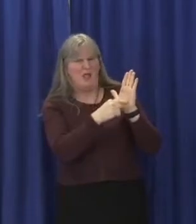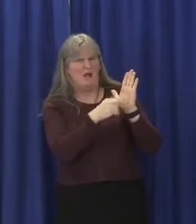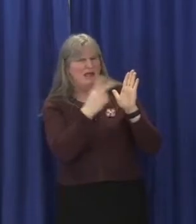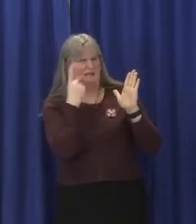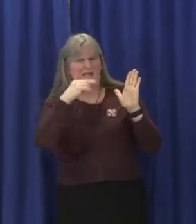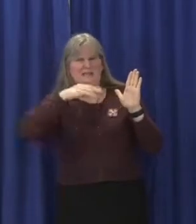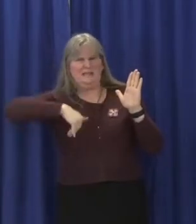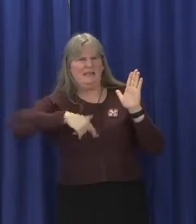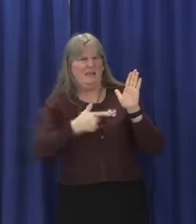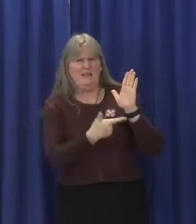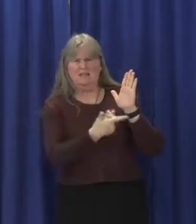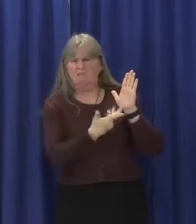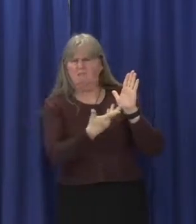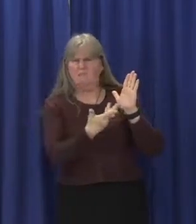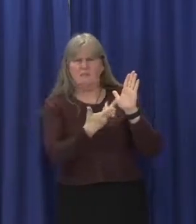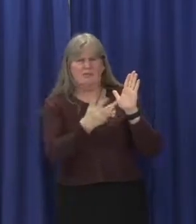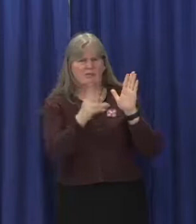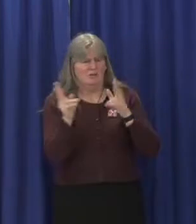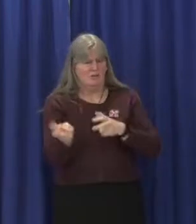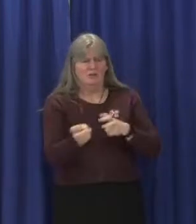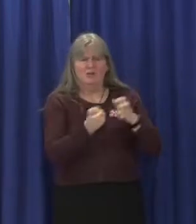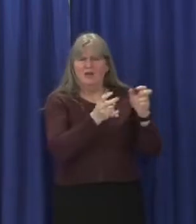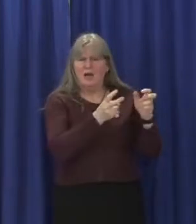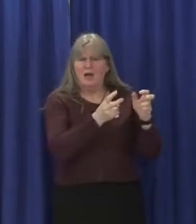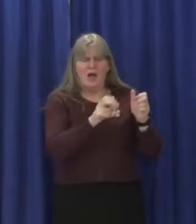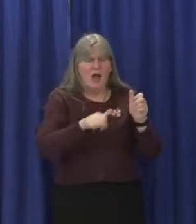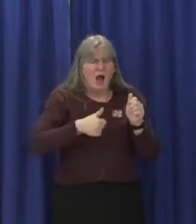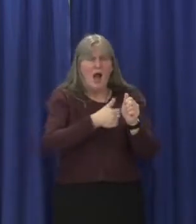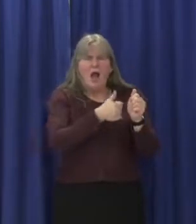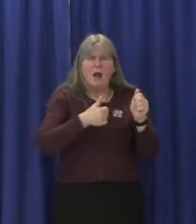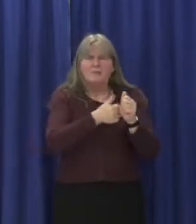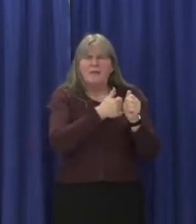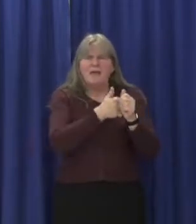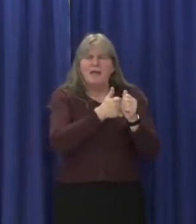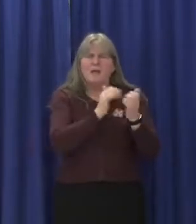How often is this going to be updated, and what sort of information is it going to